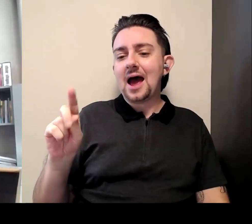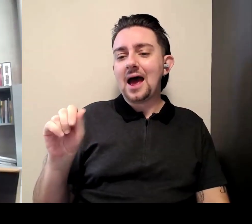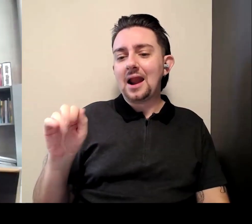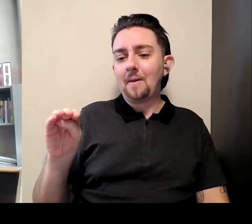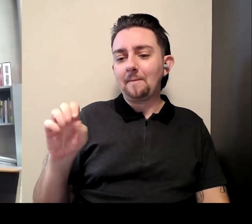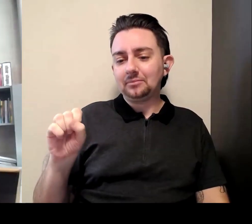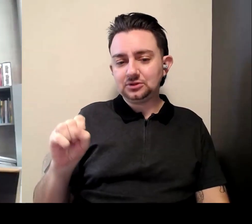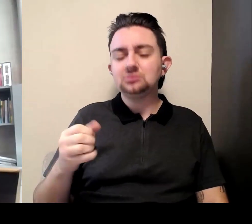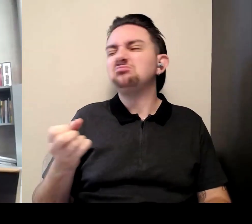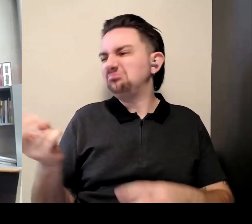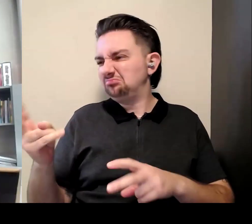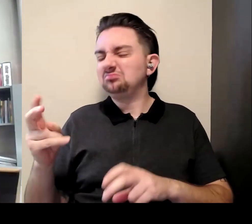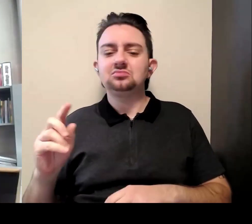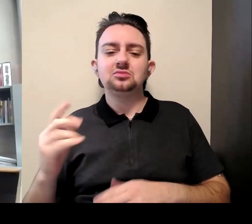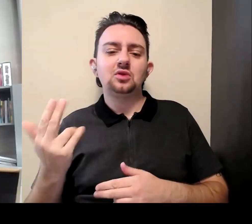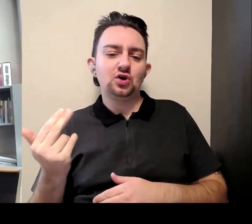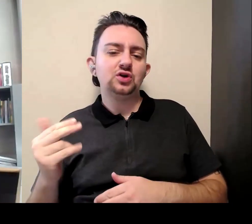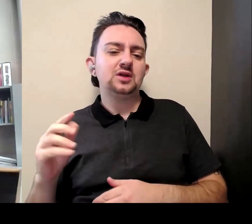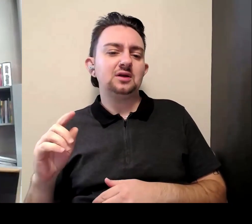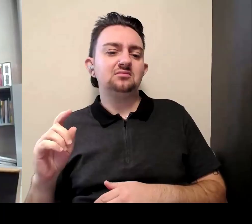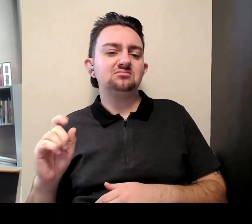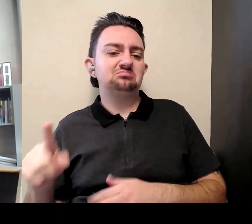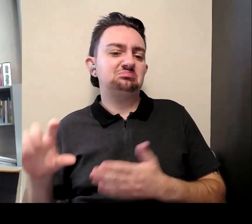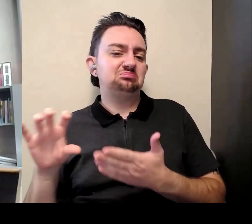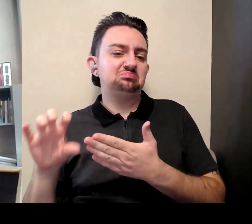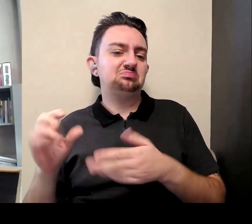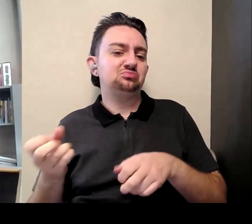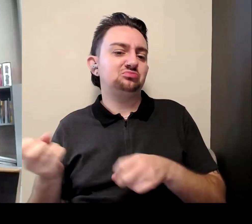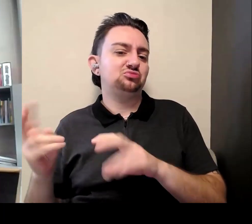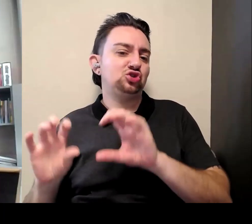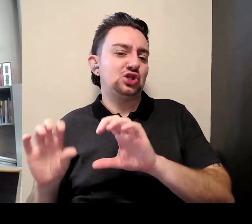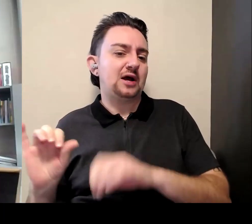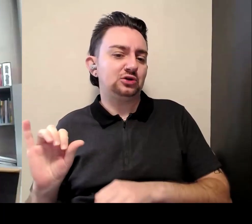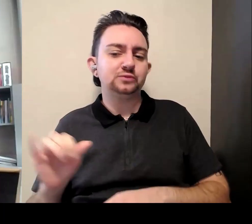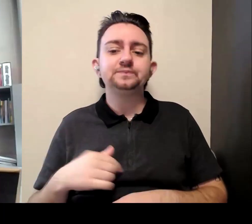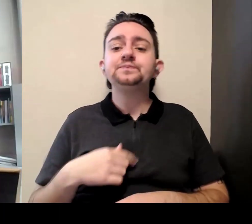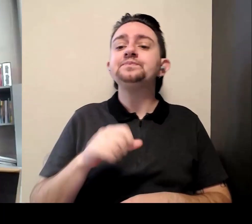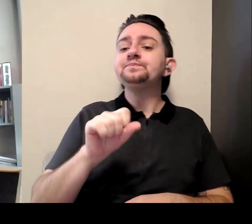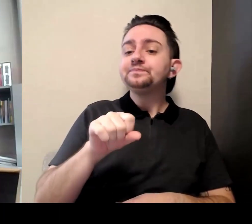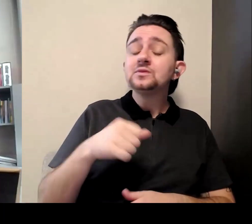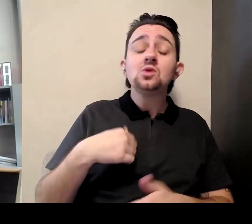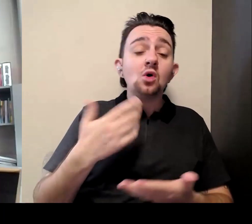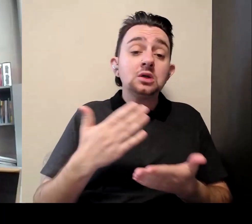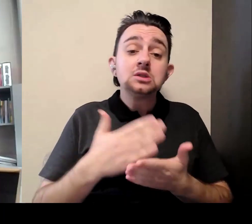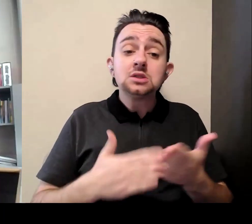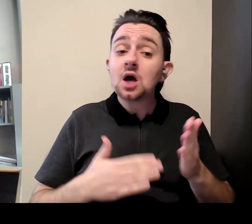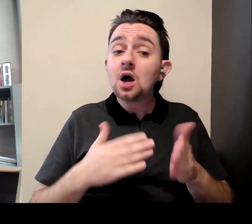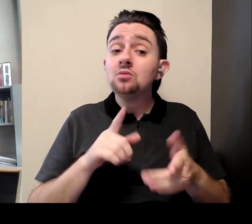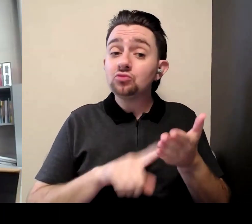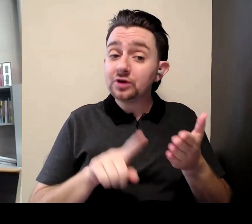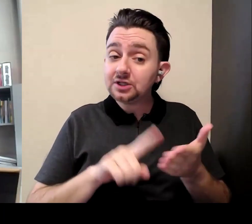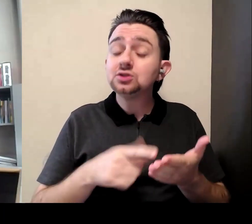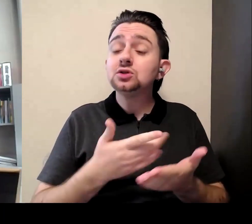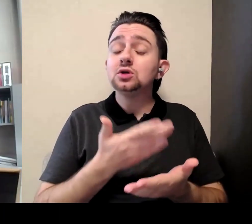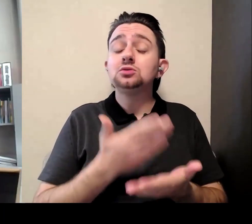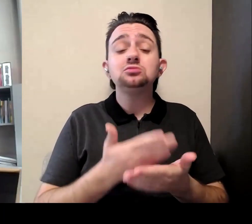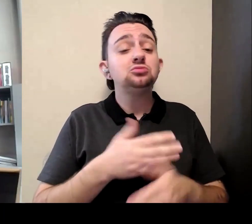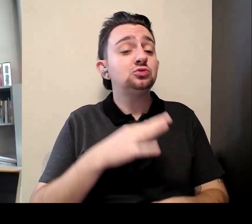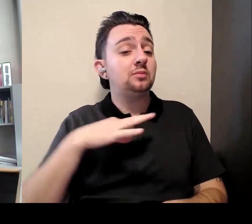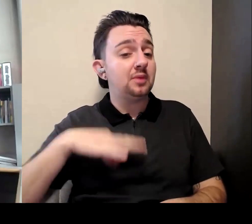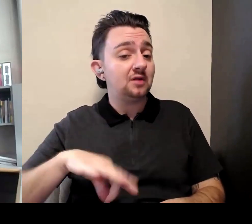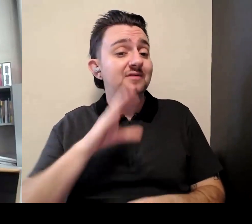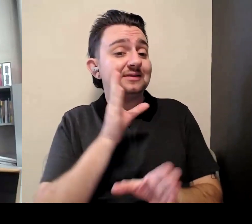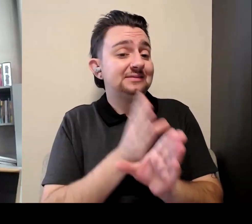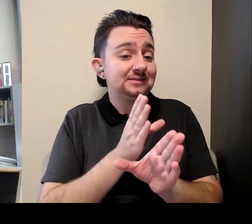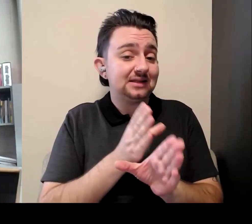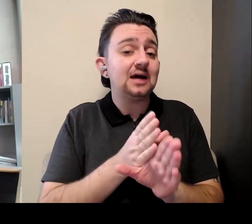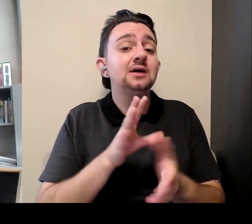So there is some research on using Braille or tactile methods with sight students who have dyslexia, but it's not